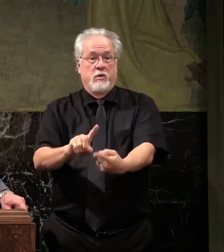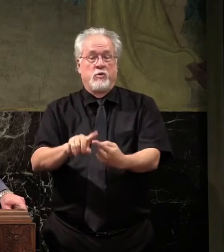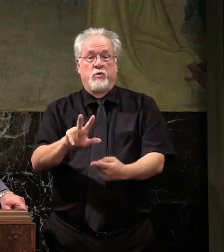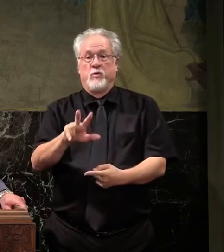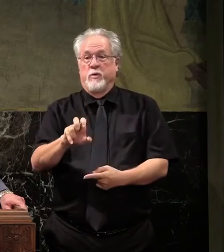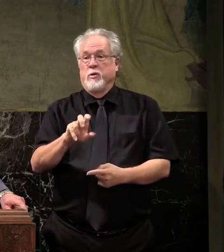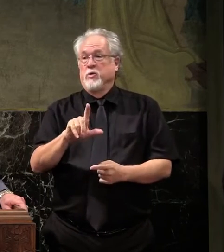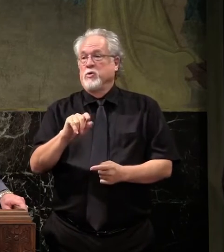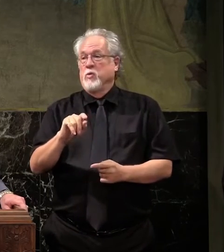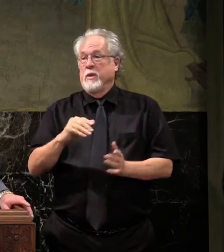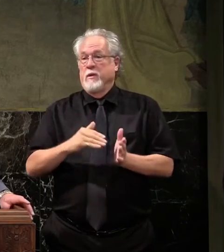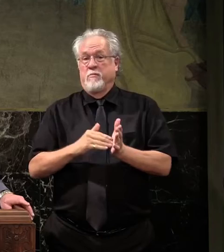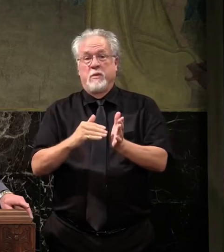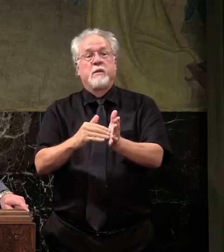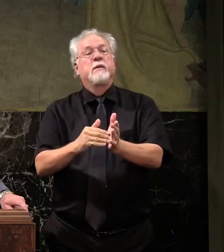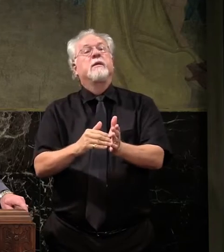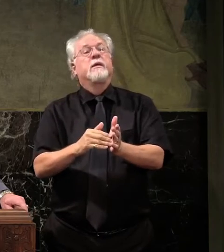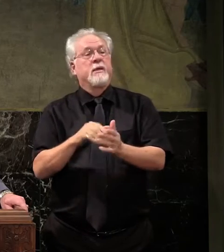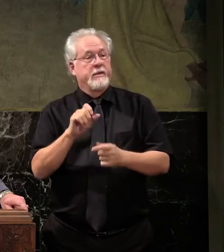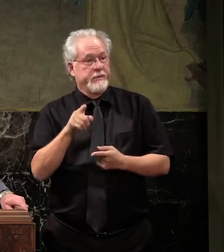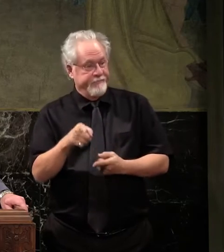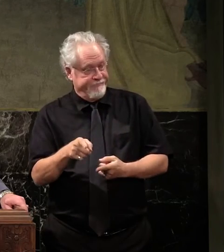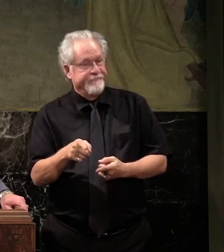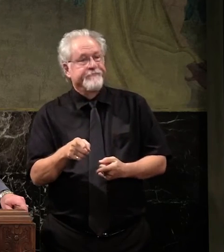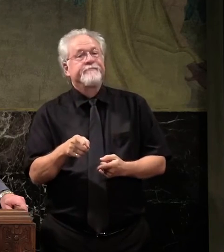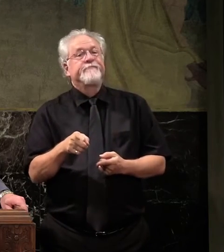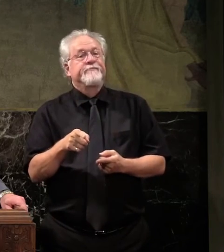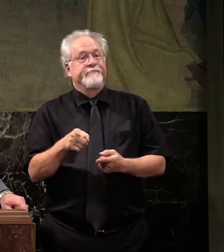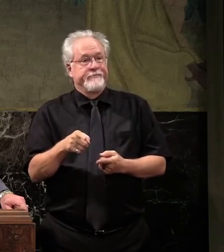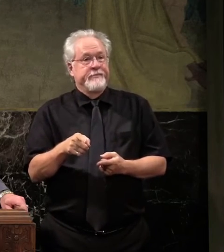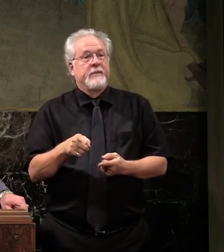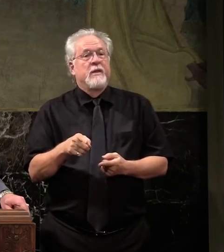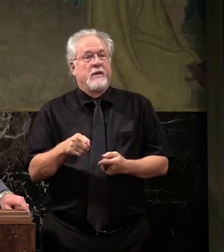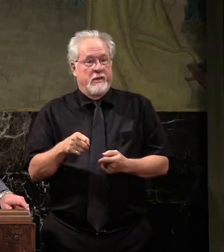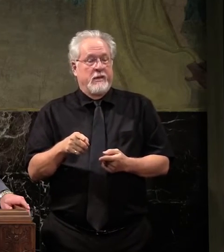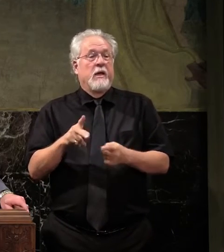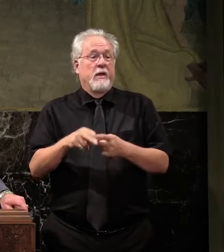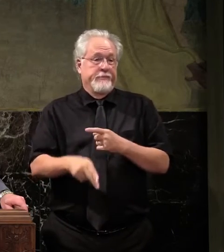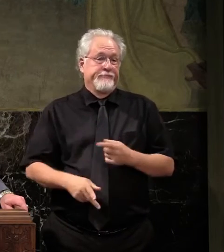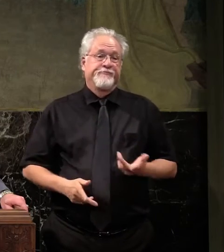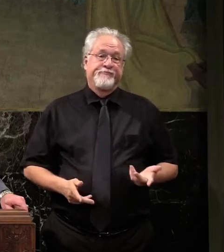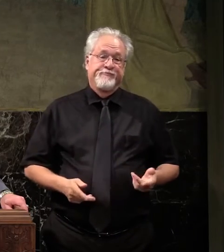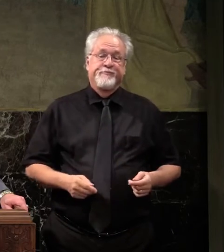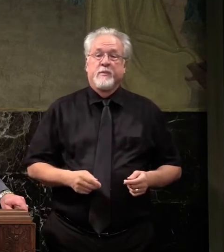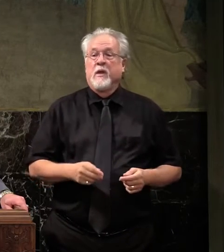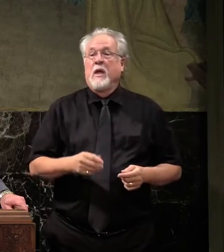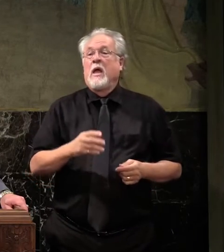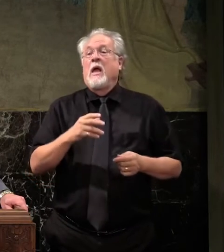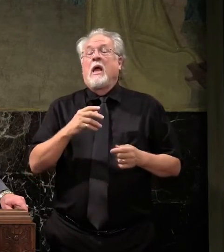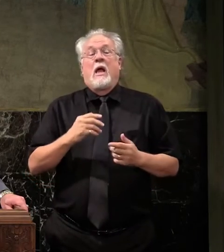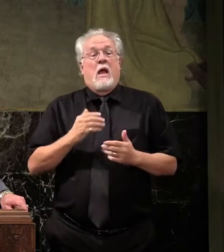million and yes that will be made up in cuts and then the process of expanding